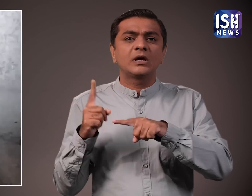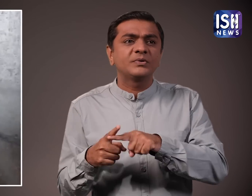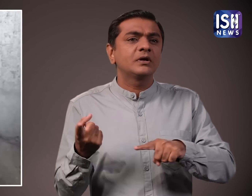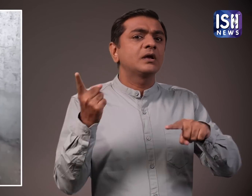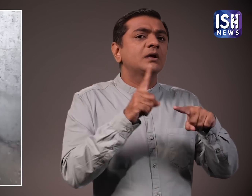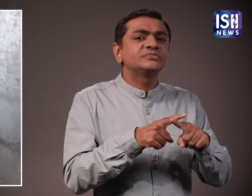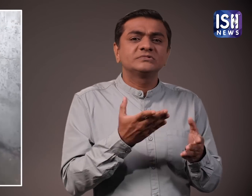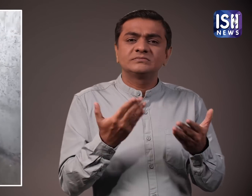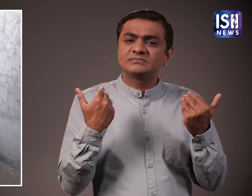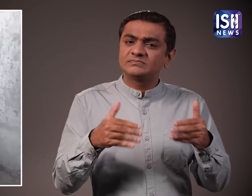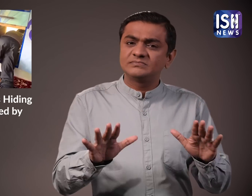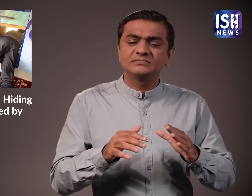These were 2 incidents.